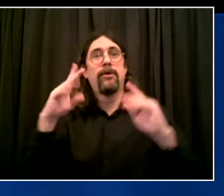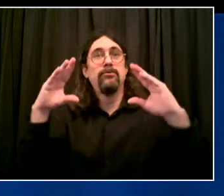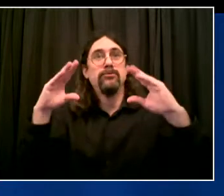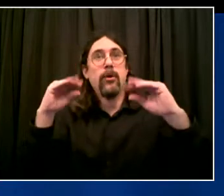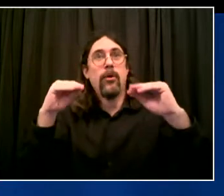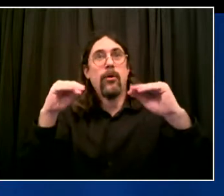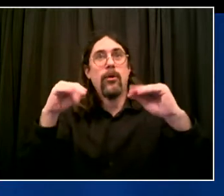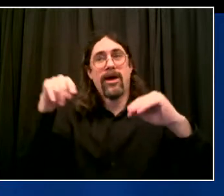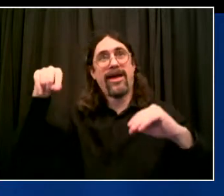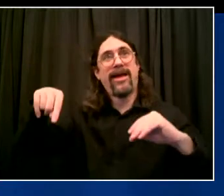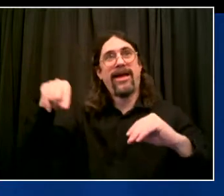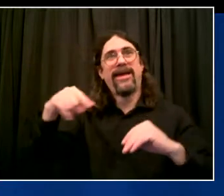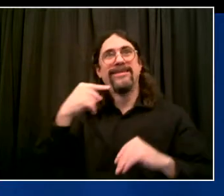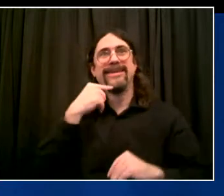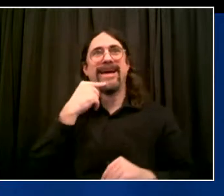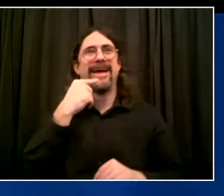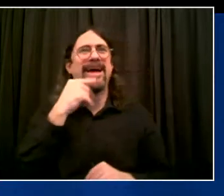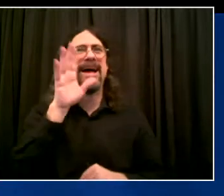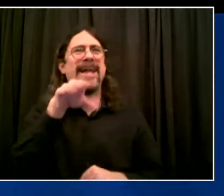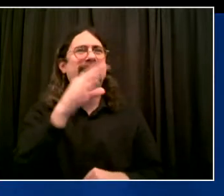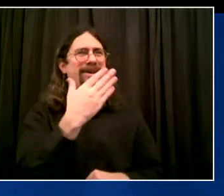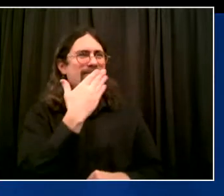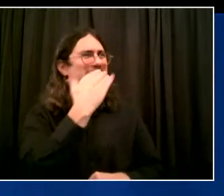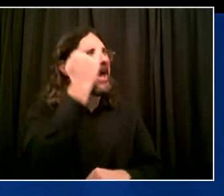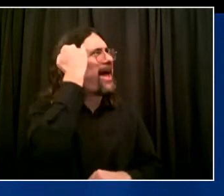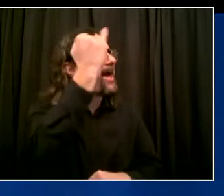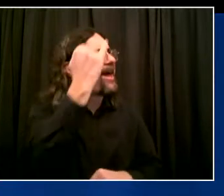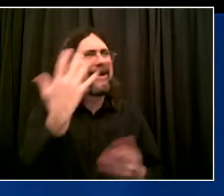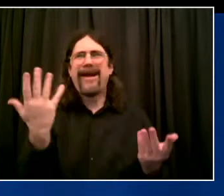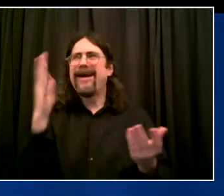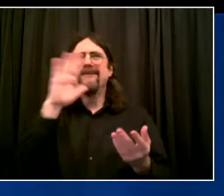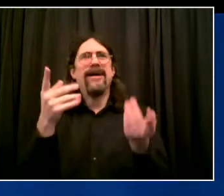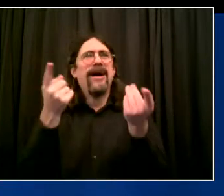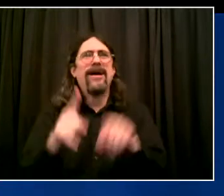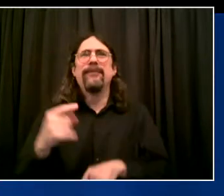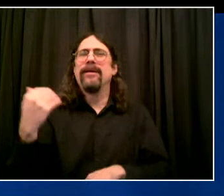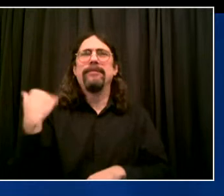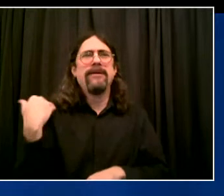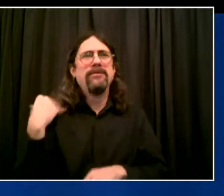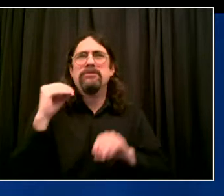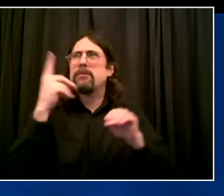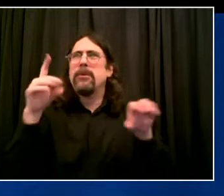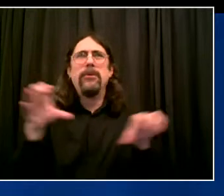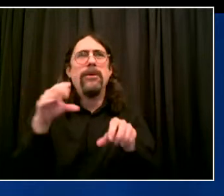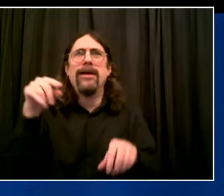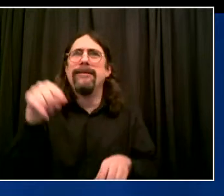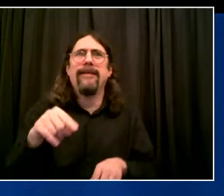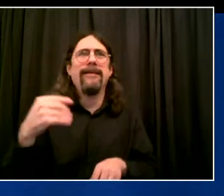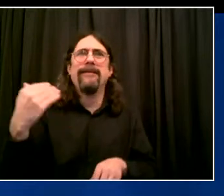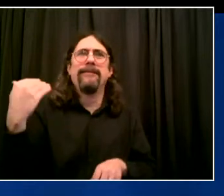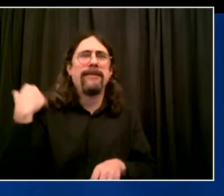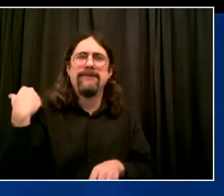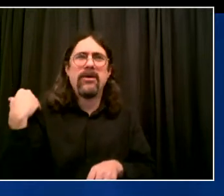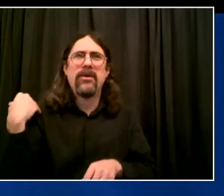BASICALLY IS TO BUSINESS PEOPLE TALKING, ONE SAYS TO THE OTHER, THAT'S A GREAT IDEA, VEVEY R ININNOVAATIVE E T BU WE CAN'T DO IT BECAUSE IT'S NEVER BEEN DONE BEFORE.